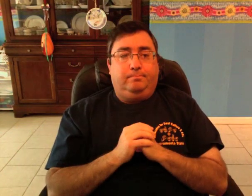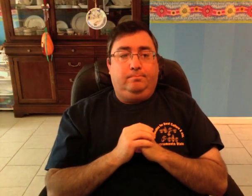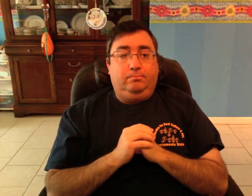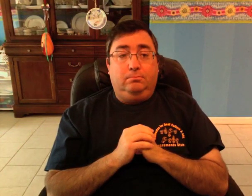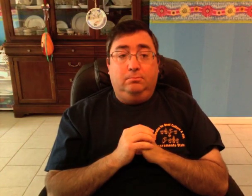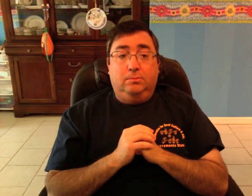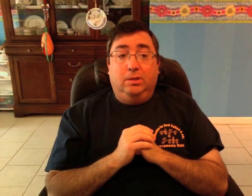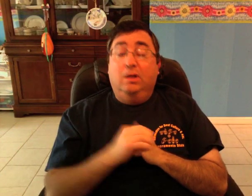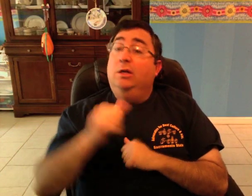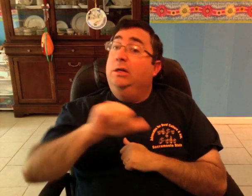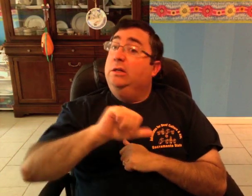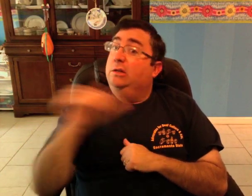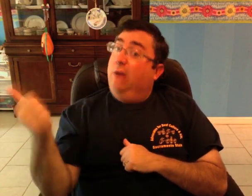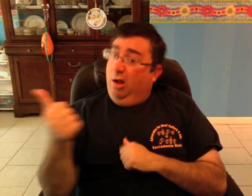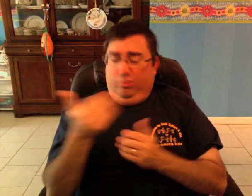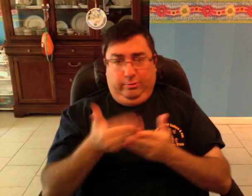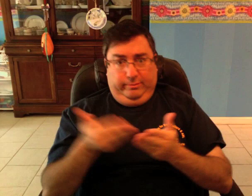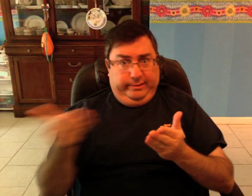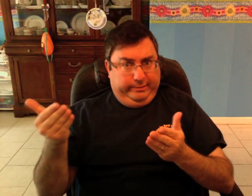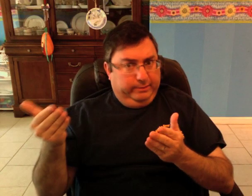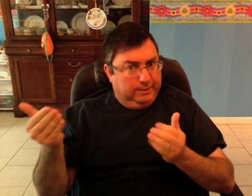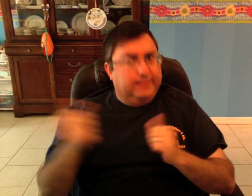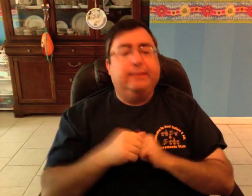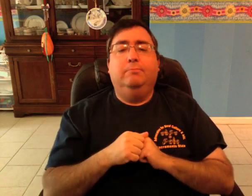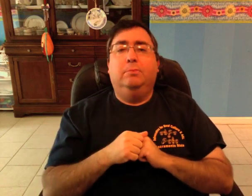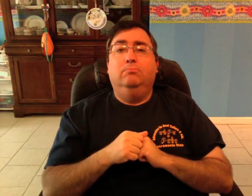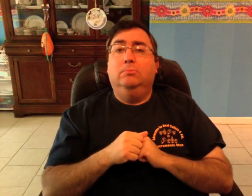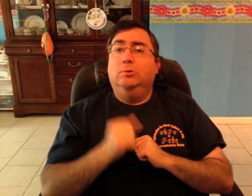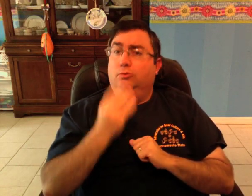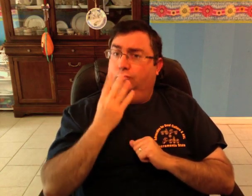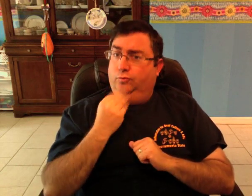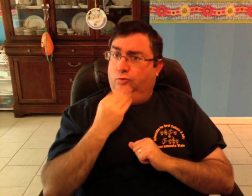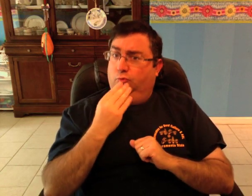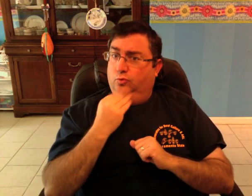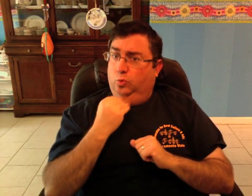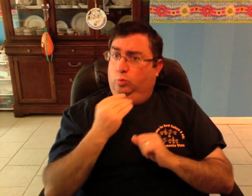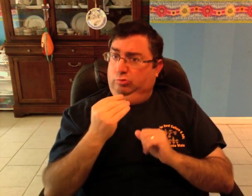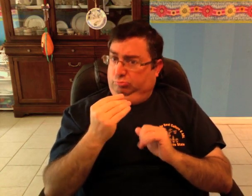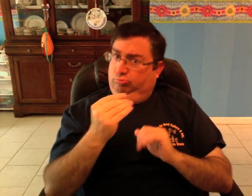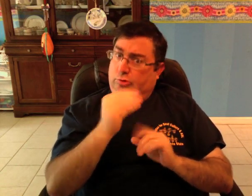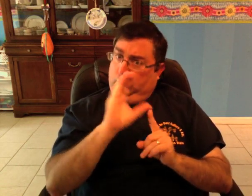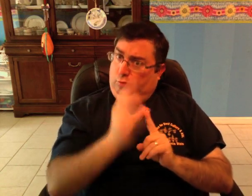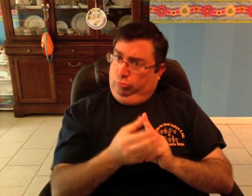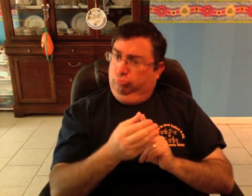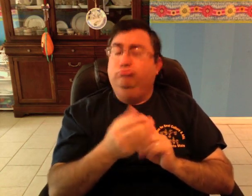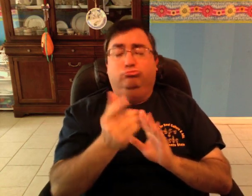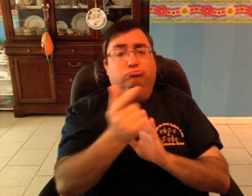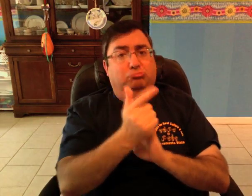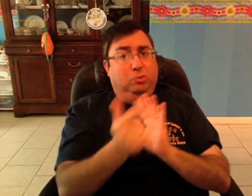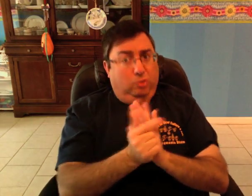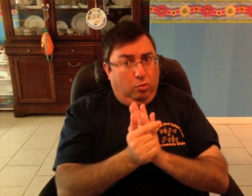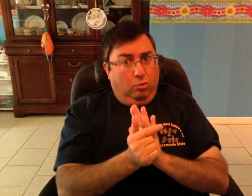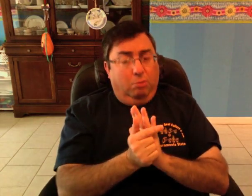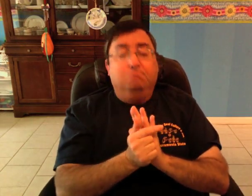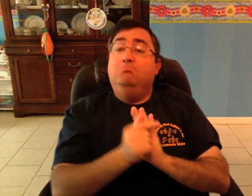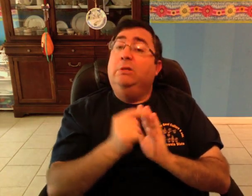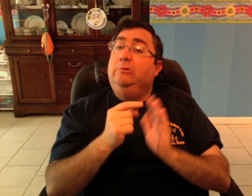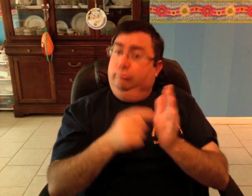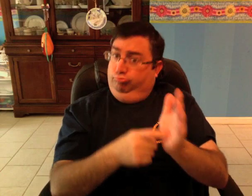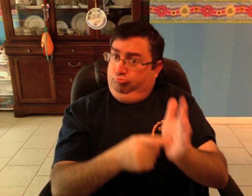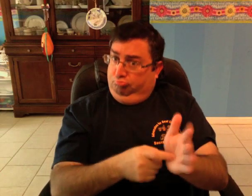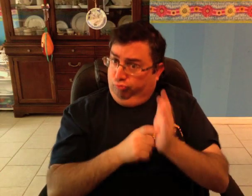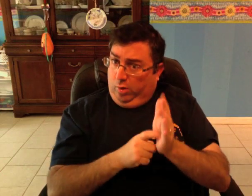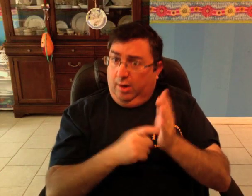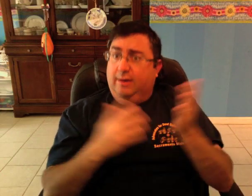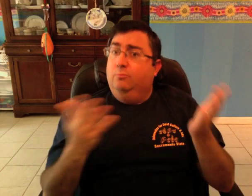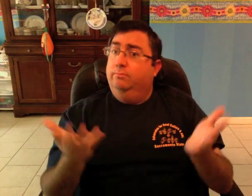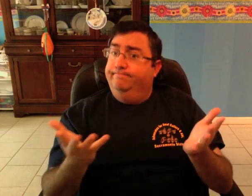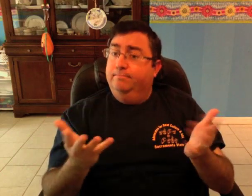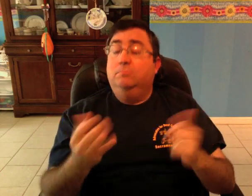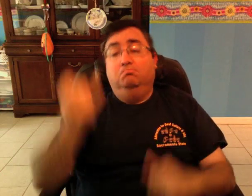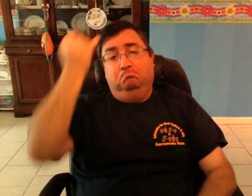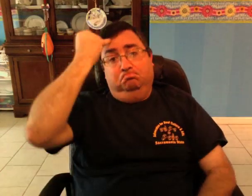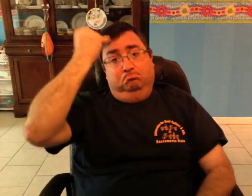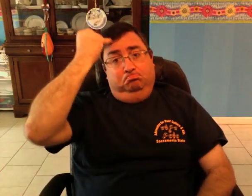Another thing in Jewish culture and law, it is required that if